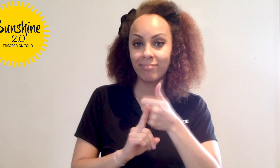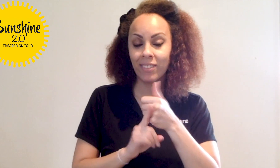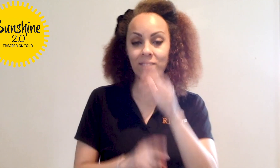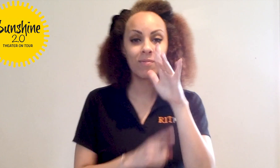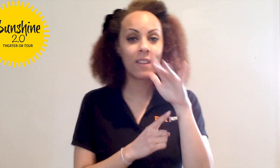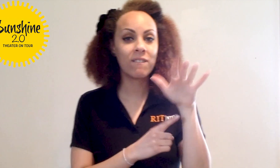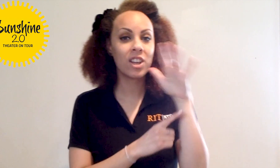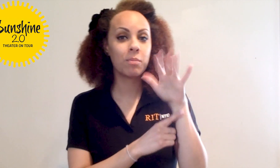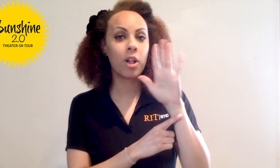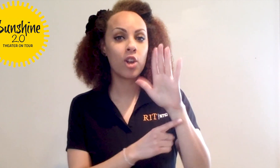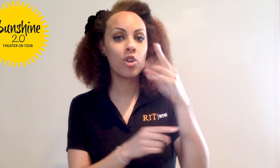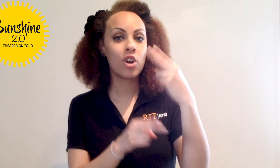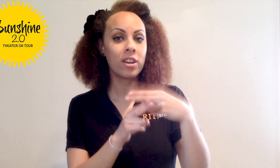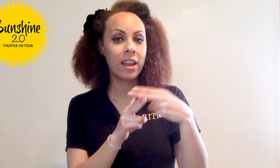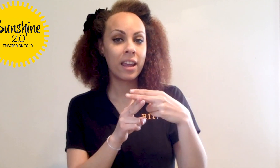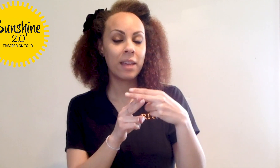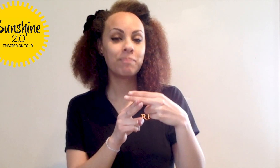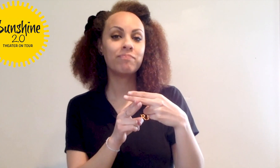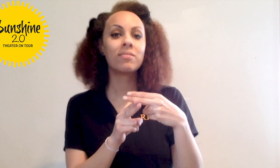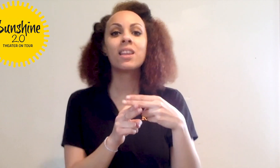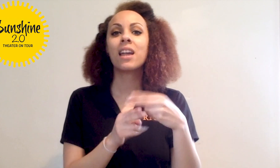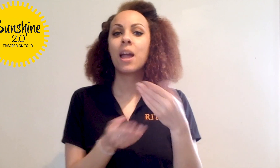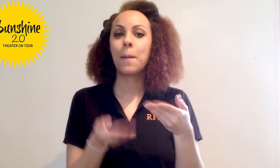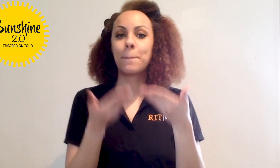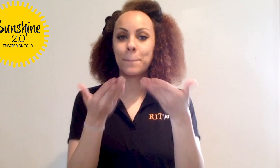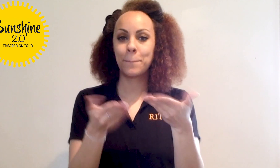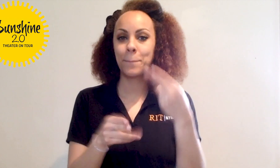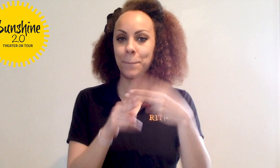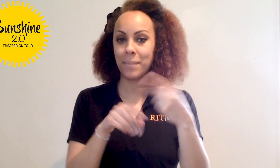introducing yourself, fingerspelling your name,